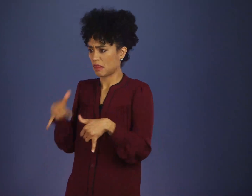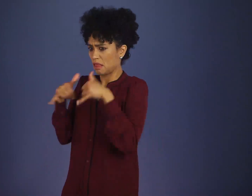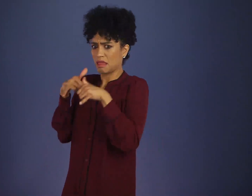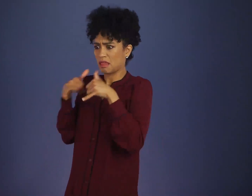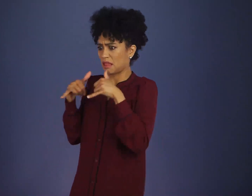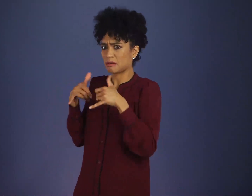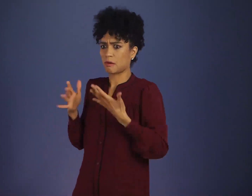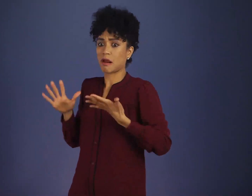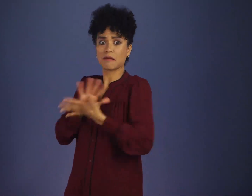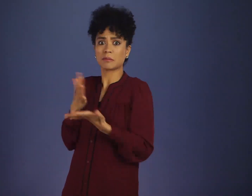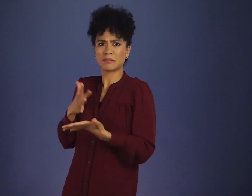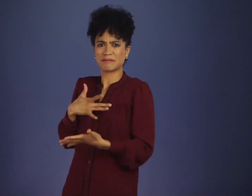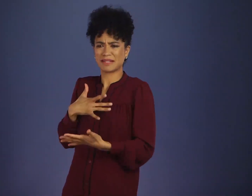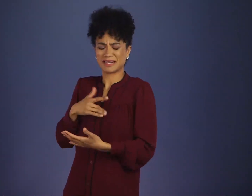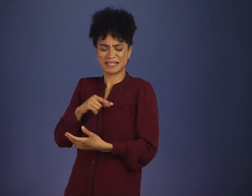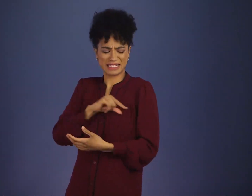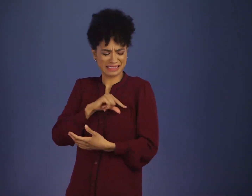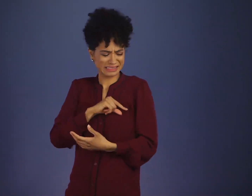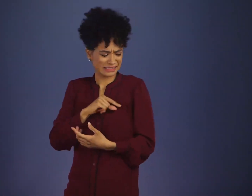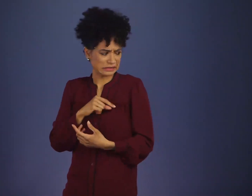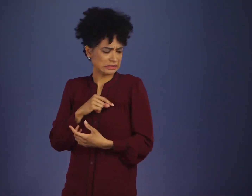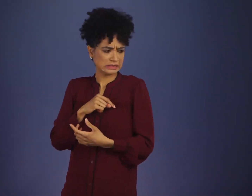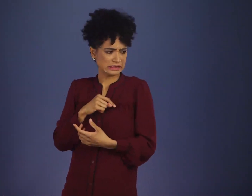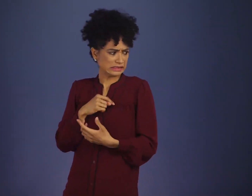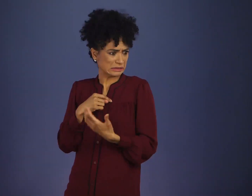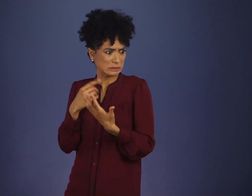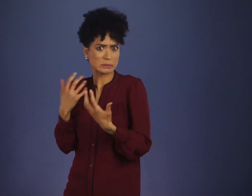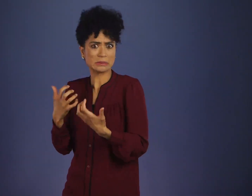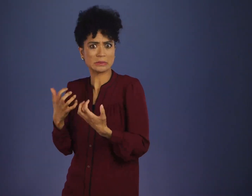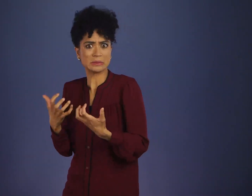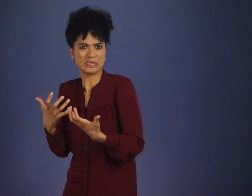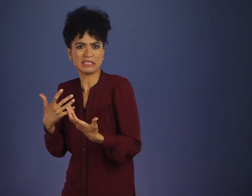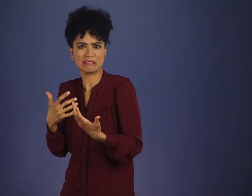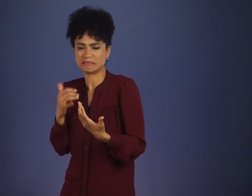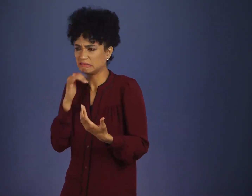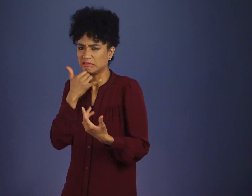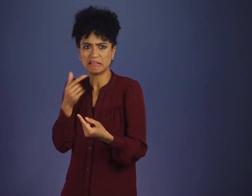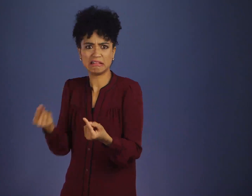We have drunk to drown feelings of fear, frustration, and depression.